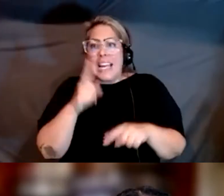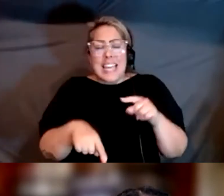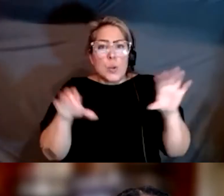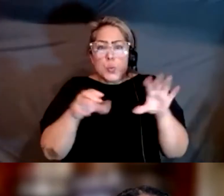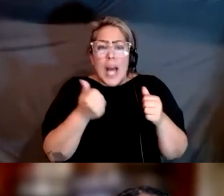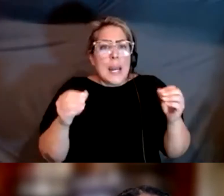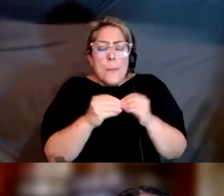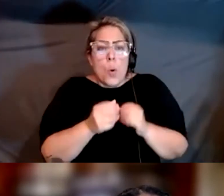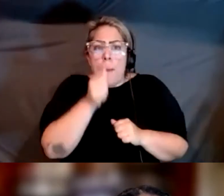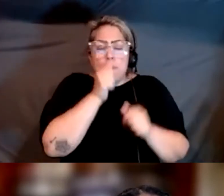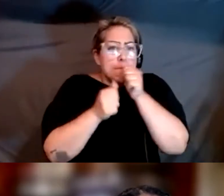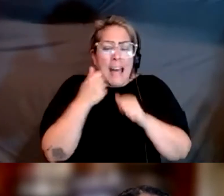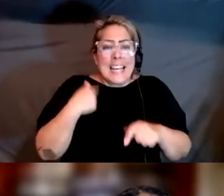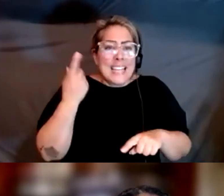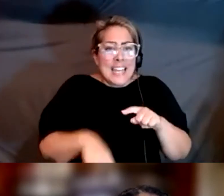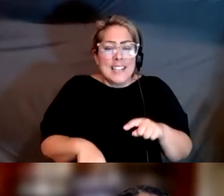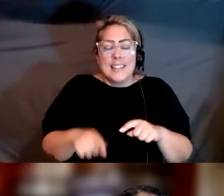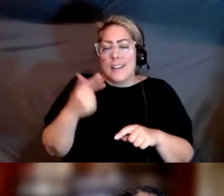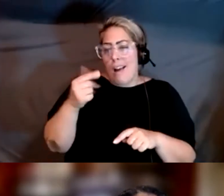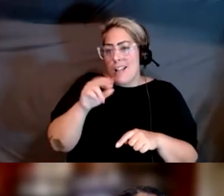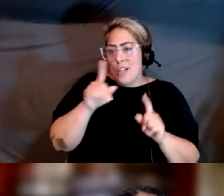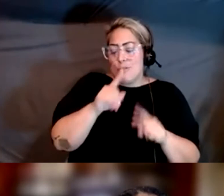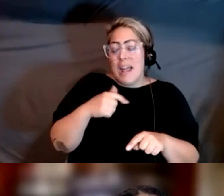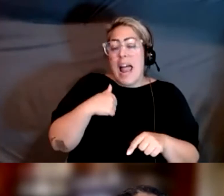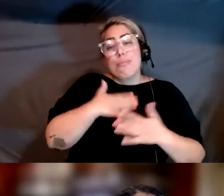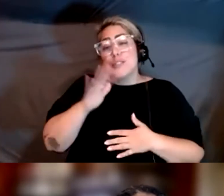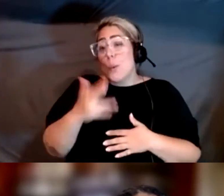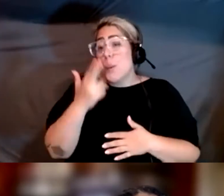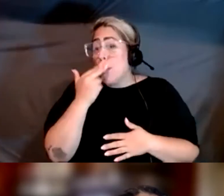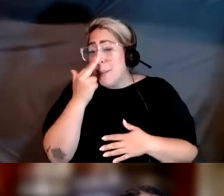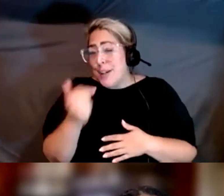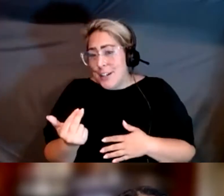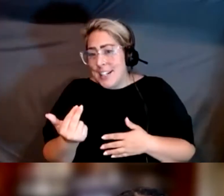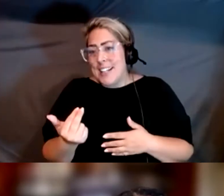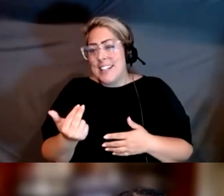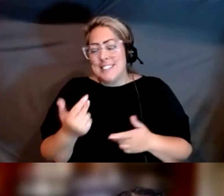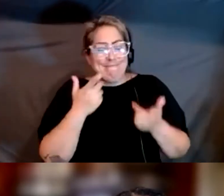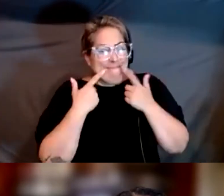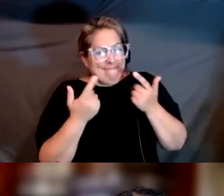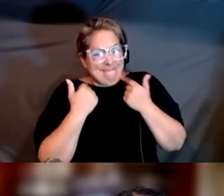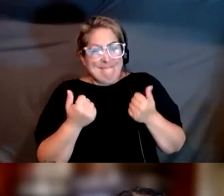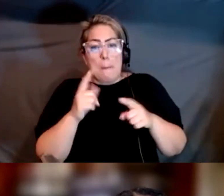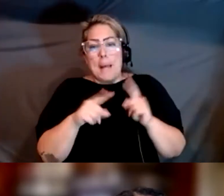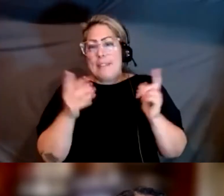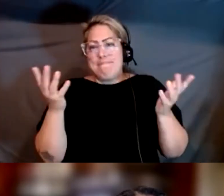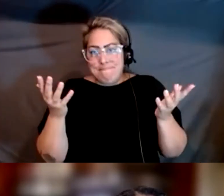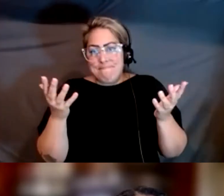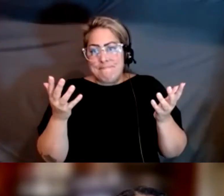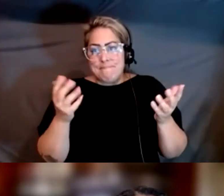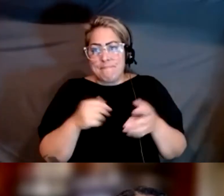. But yes. No. Probably not mandates. But there is the